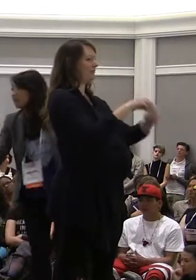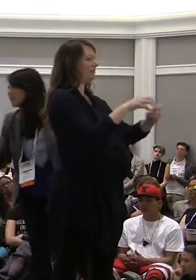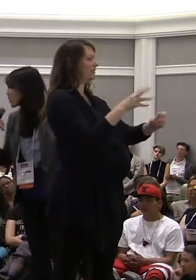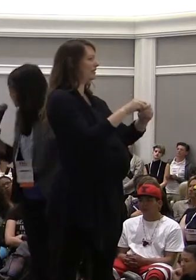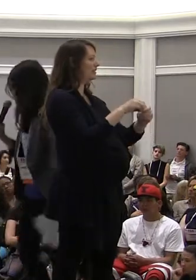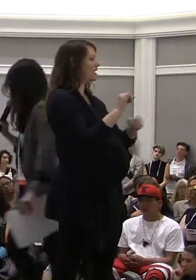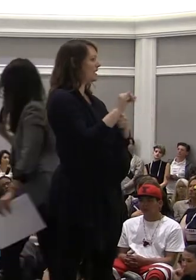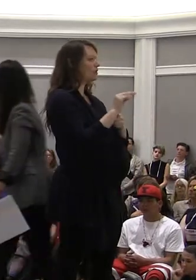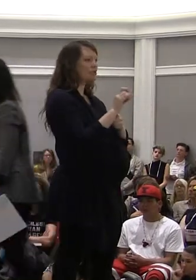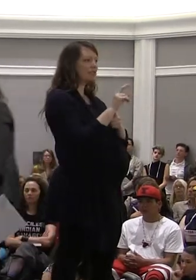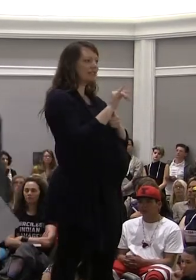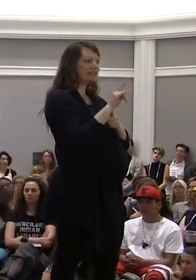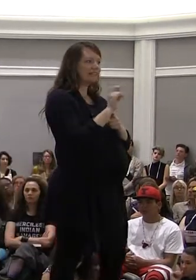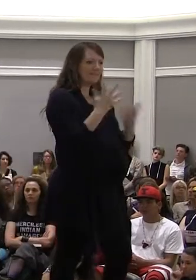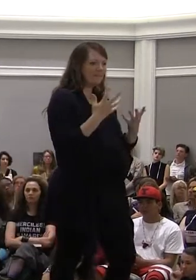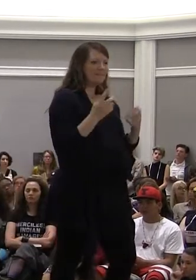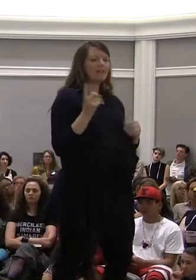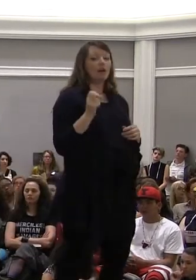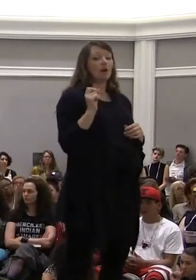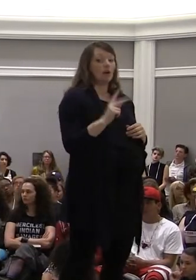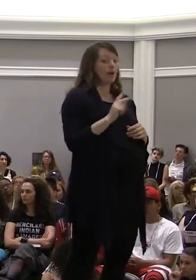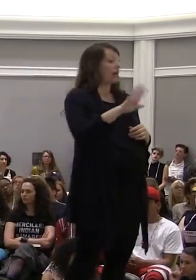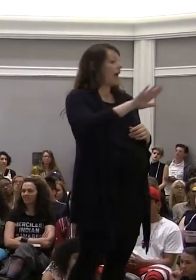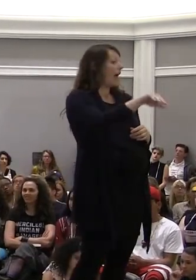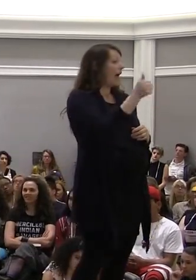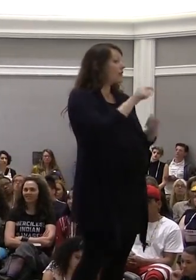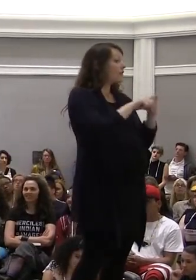(Elena) Thank you so much. Other friends, Can I get other friends here?